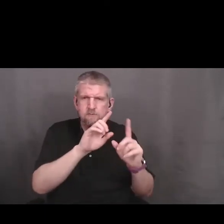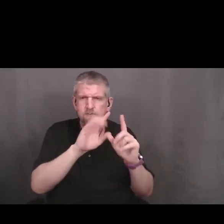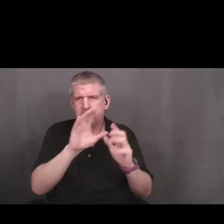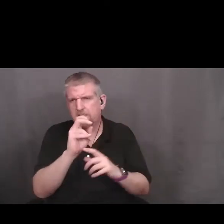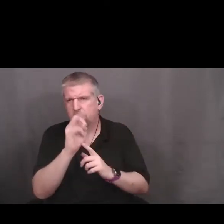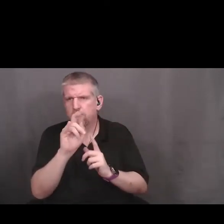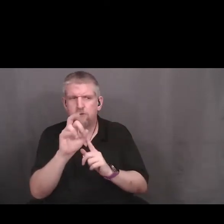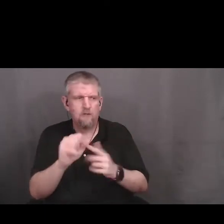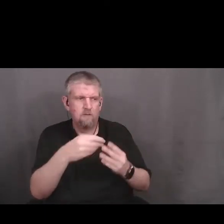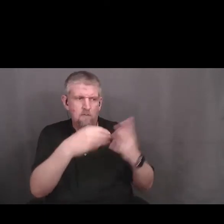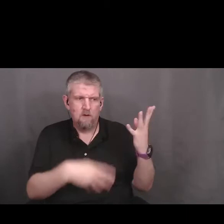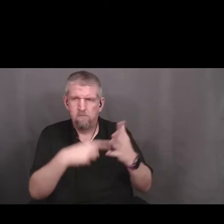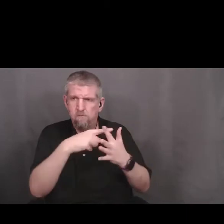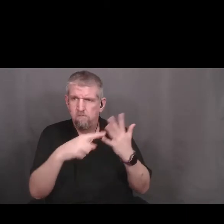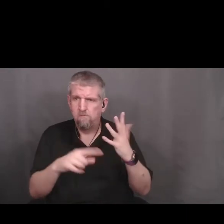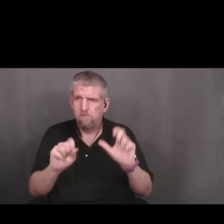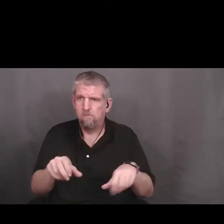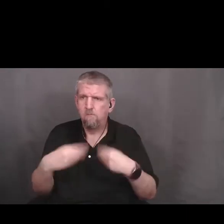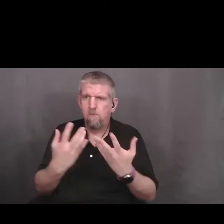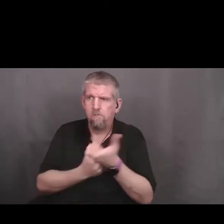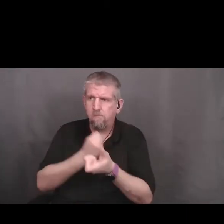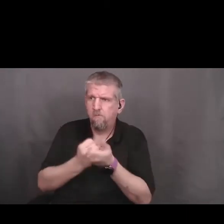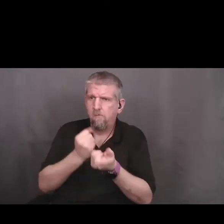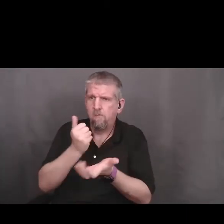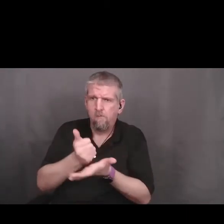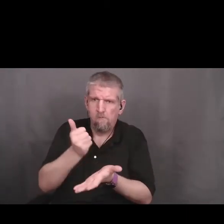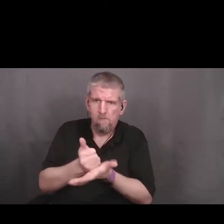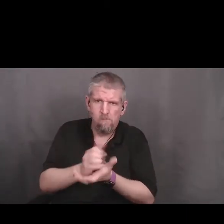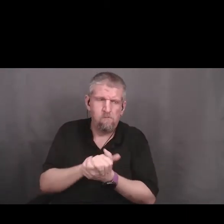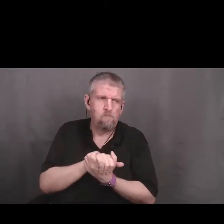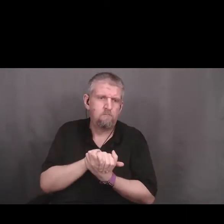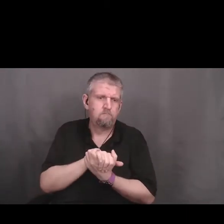So, they can help with counseling, information